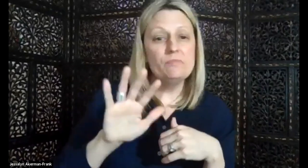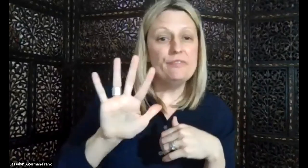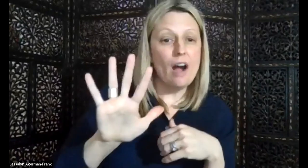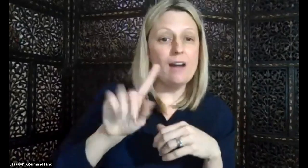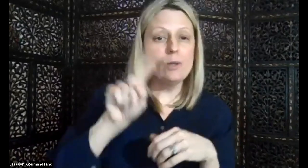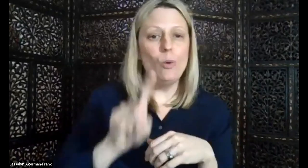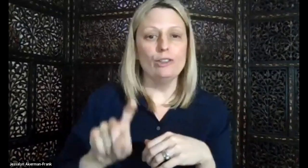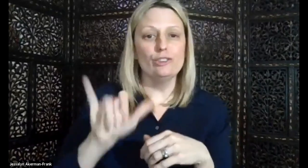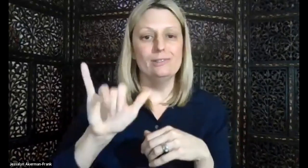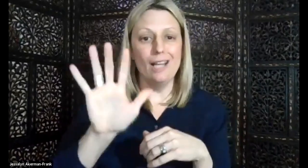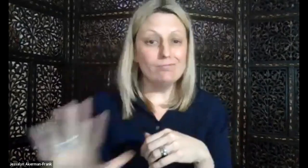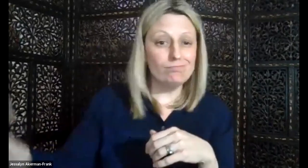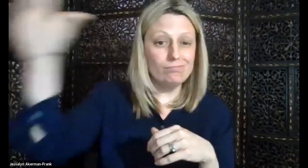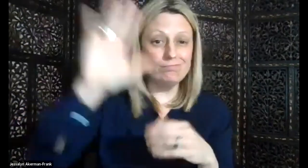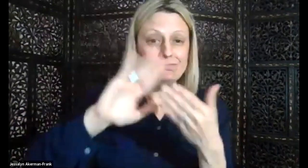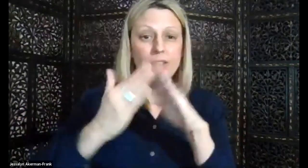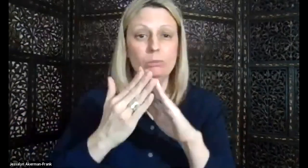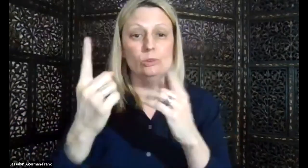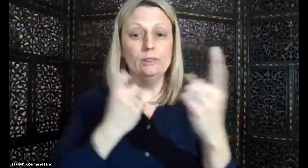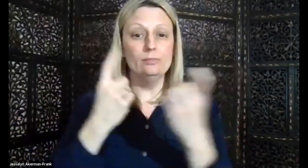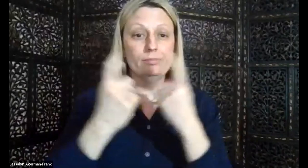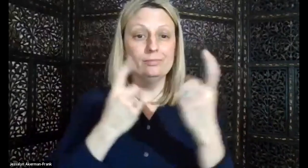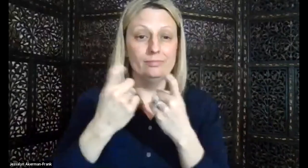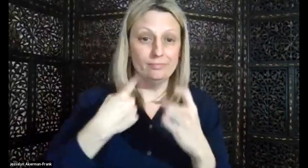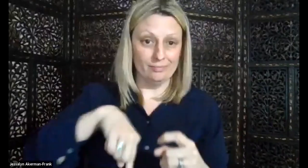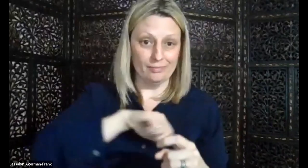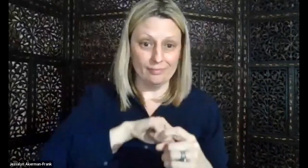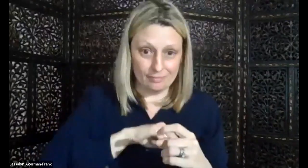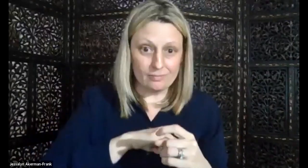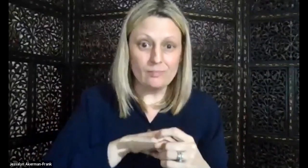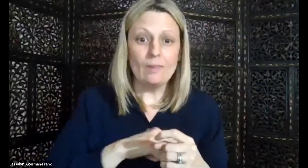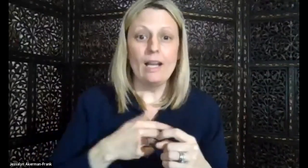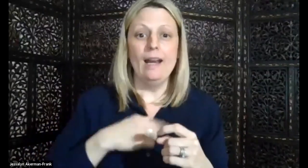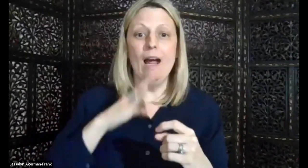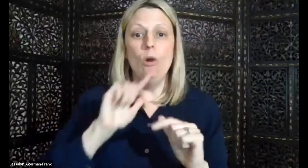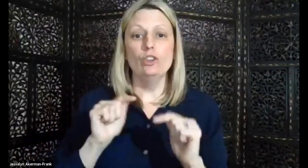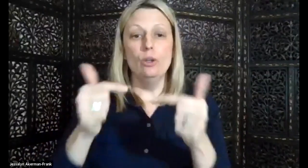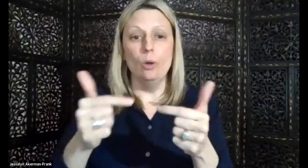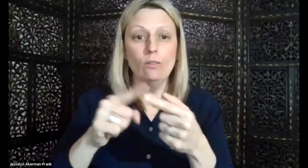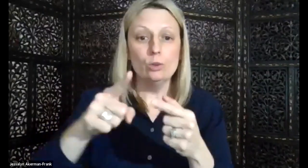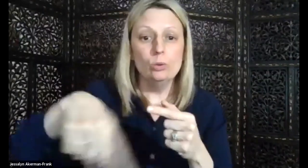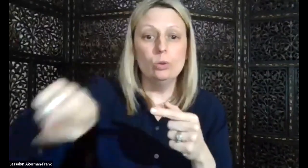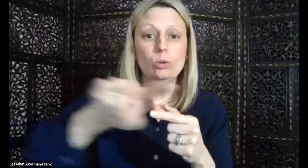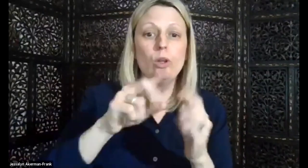Roger: Great. Thank you. Jessa: Lin: All right. Thank you, thank you.